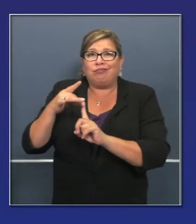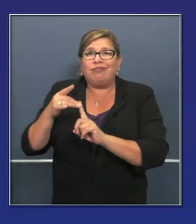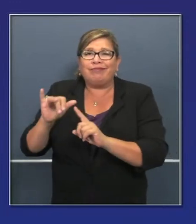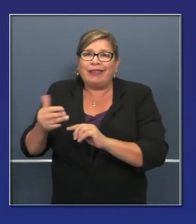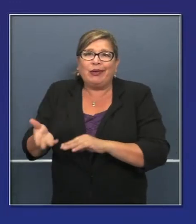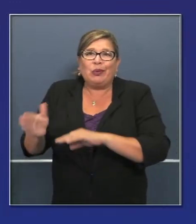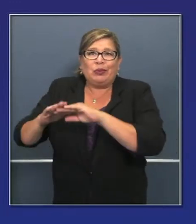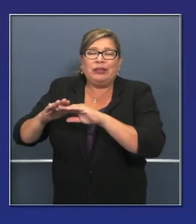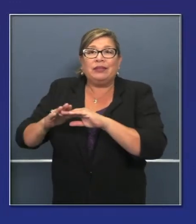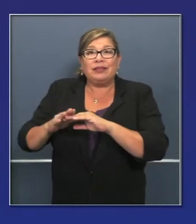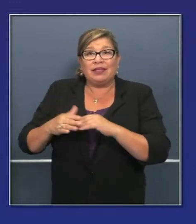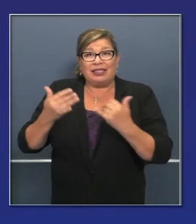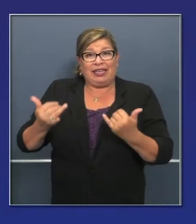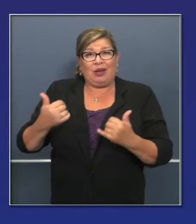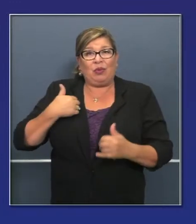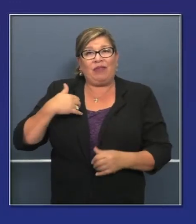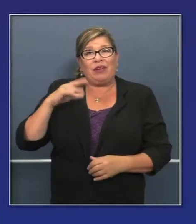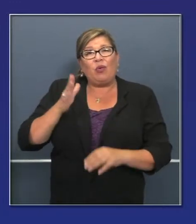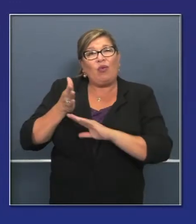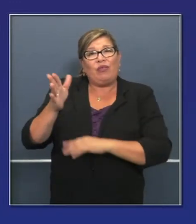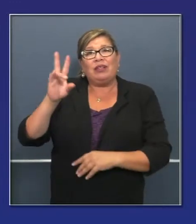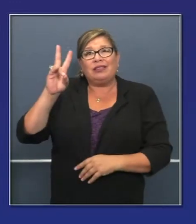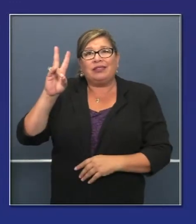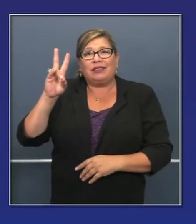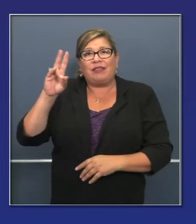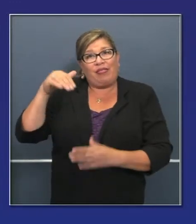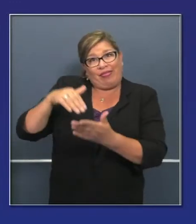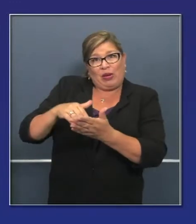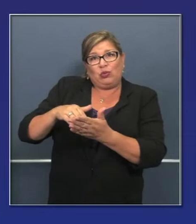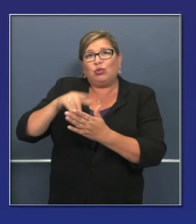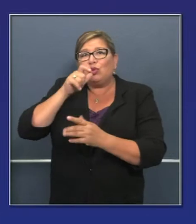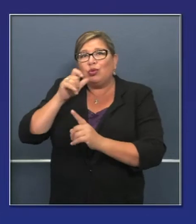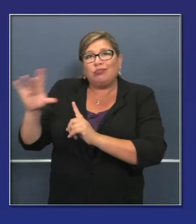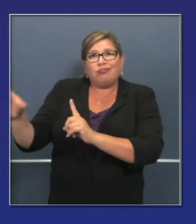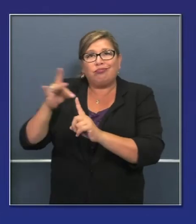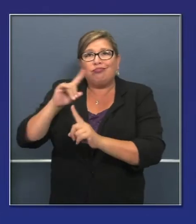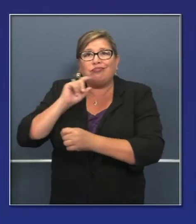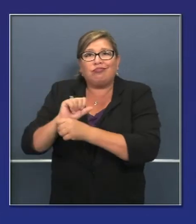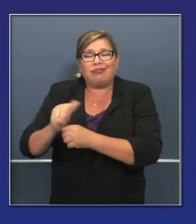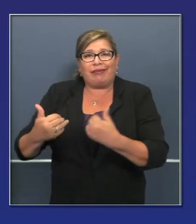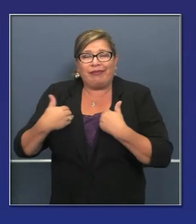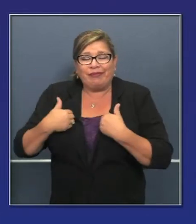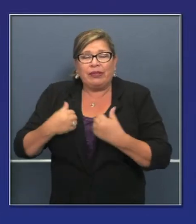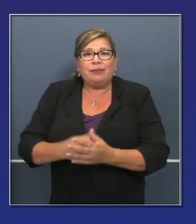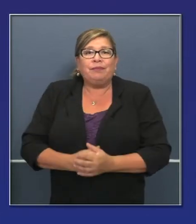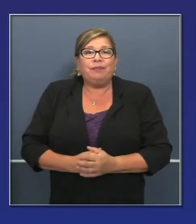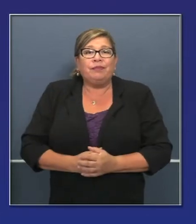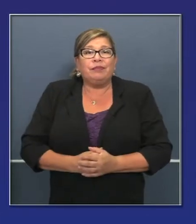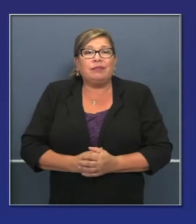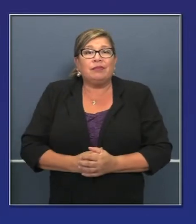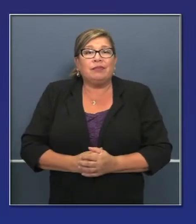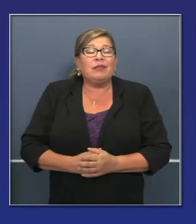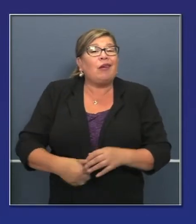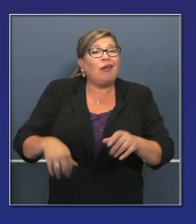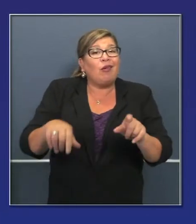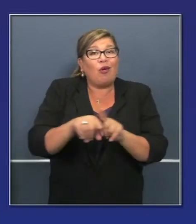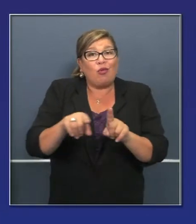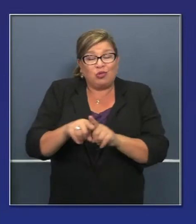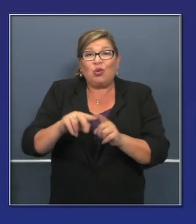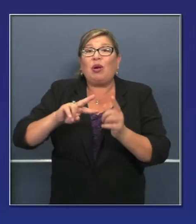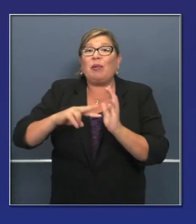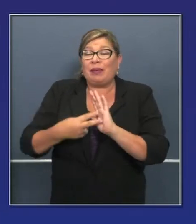experienced yet and we are seeing hospitalizations not surprisingly begin to increase and this is